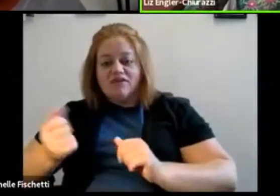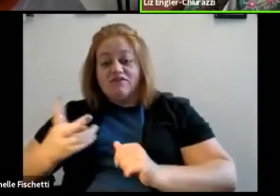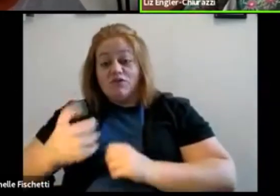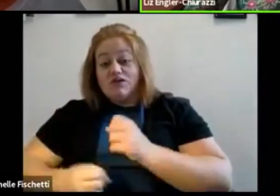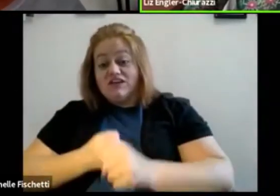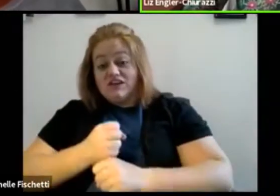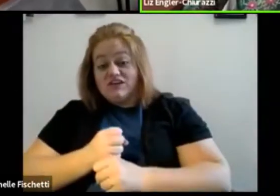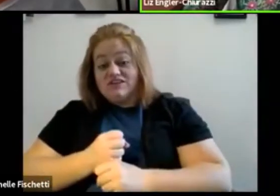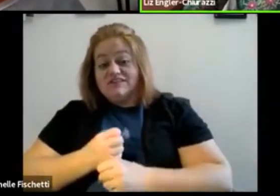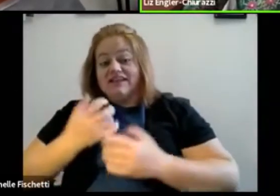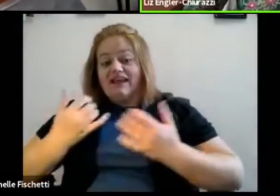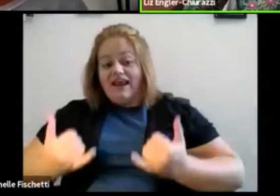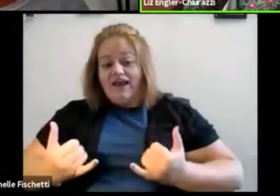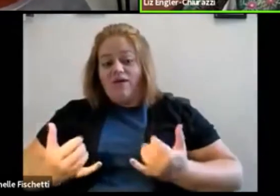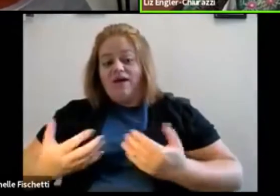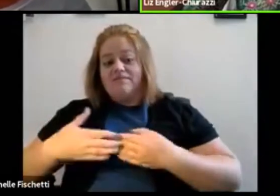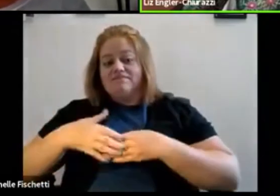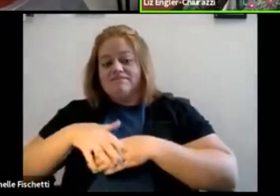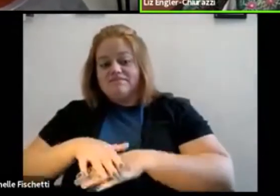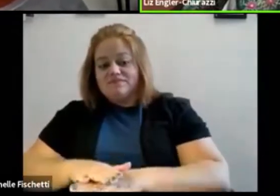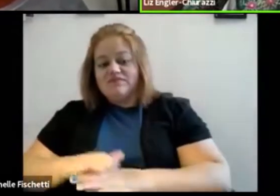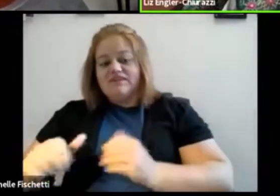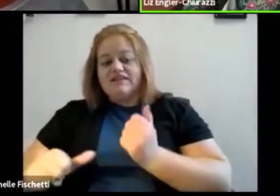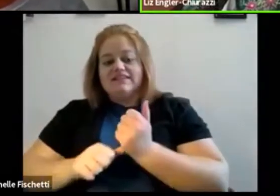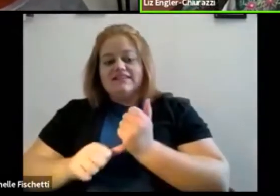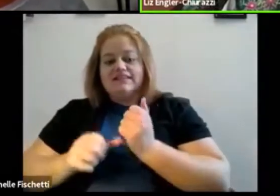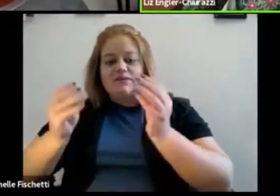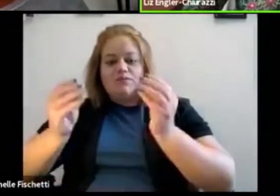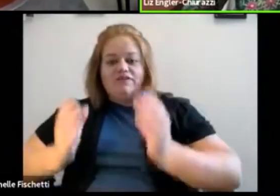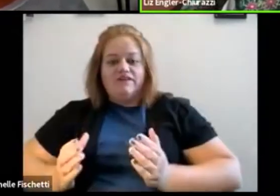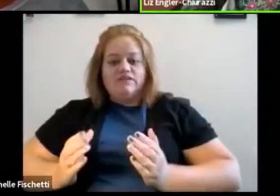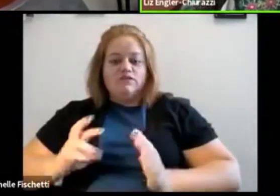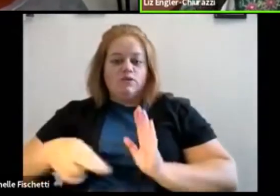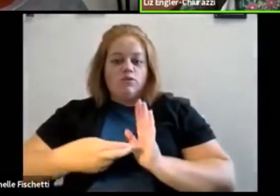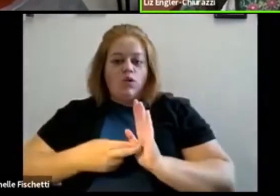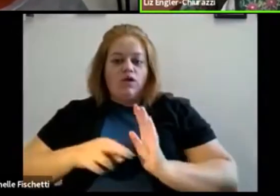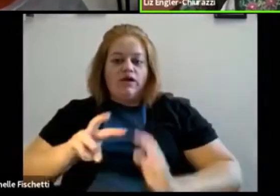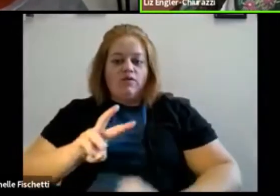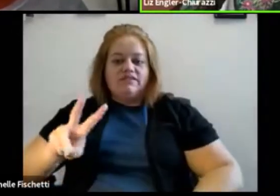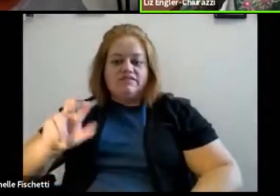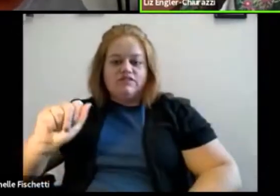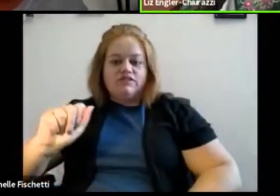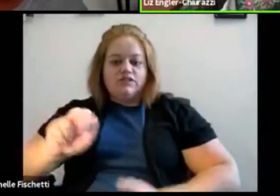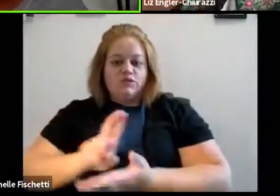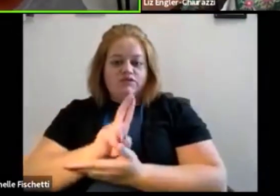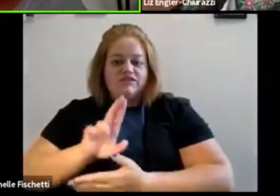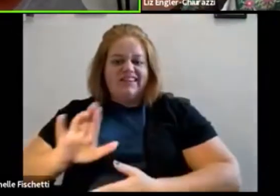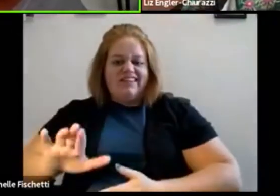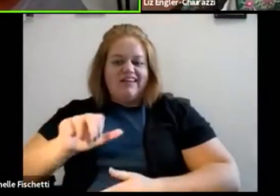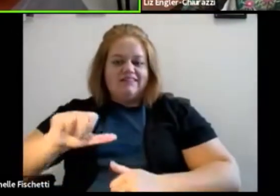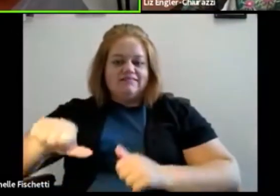promoted into an assistant professorship role at that department. Fantastic,